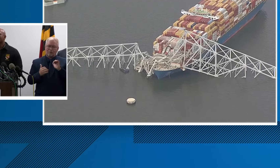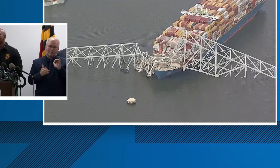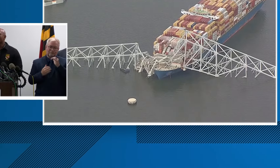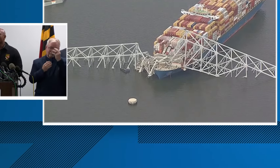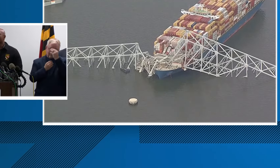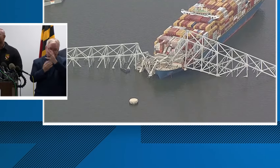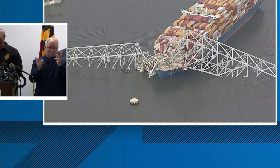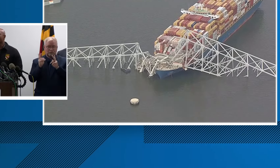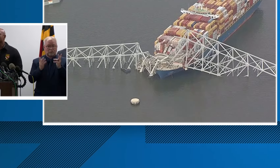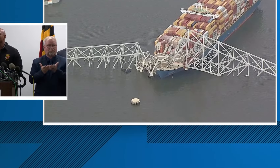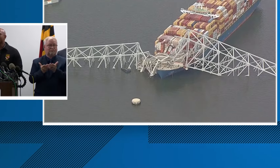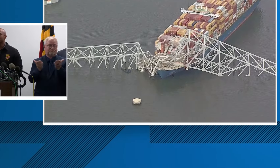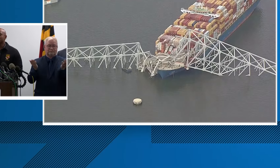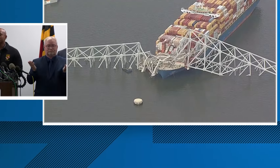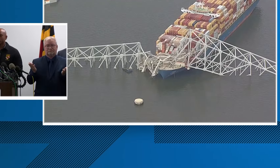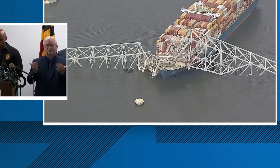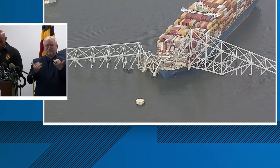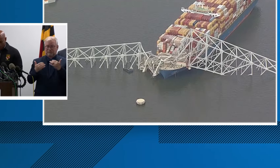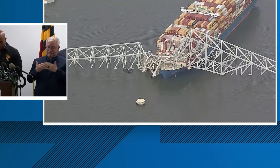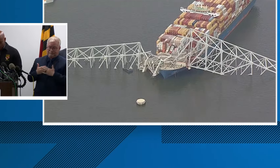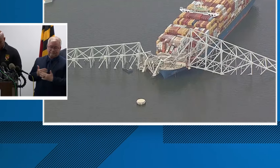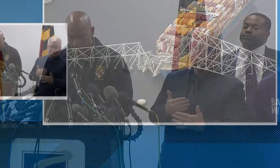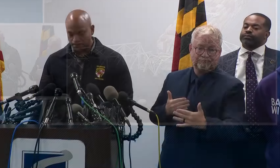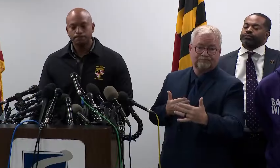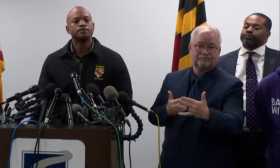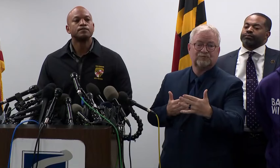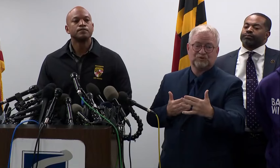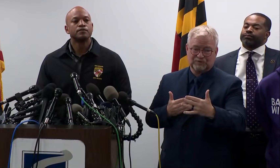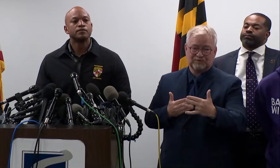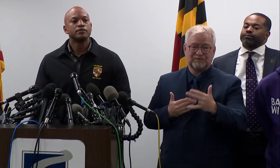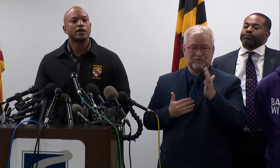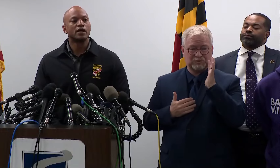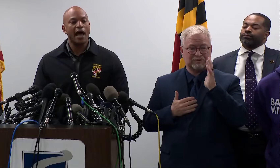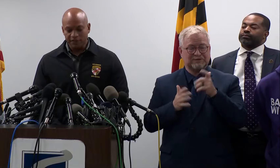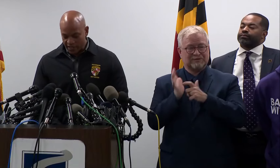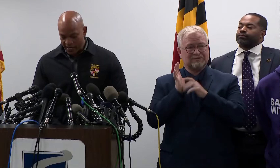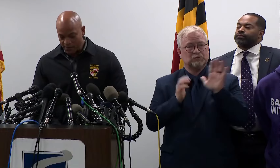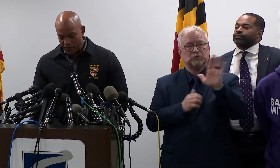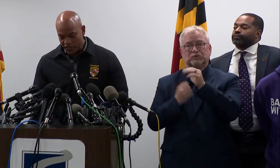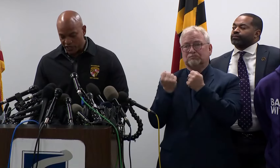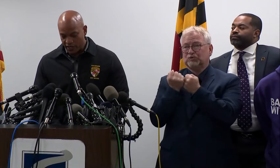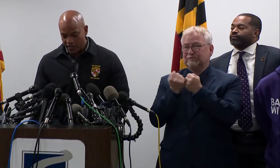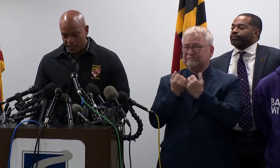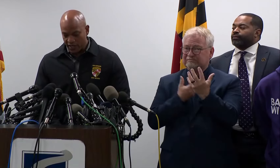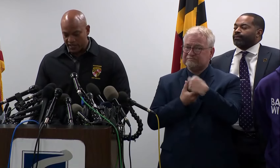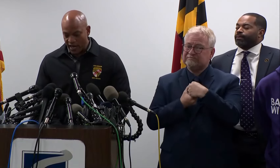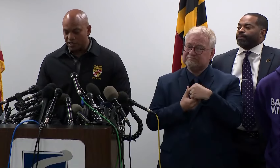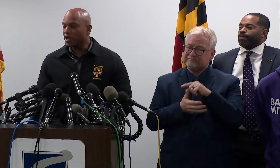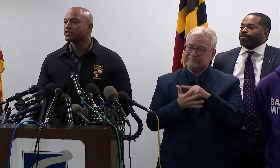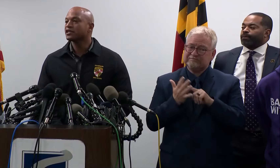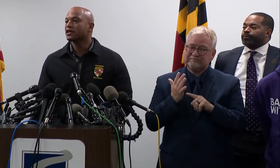that going forward. We're also going to need your support. The collapse of the key bridge is not just